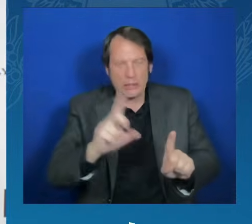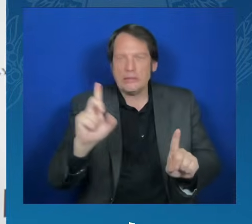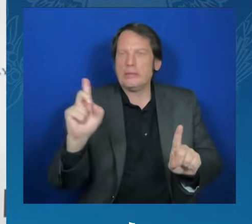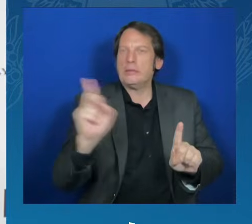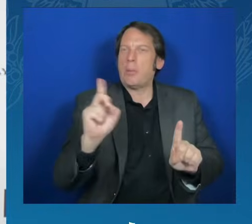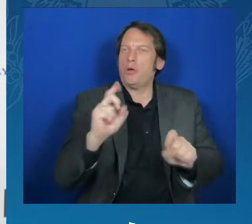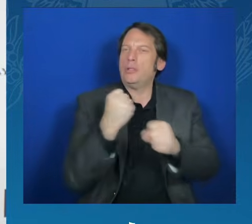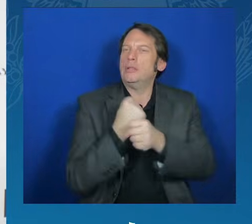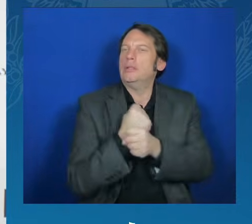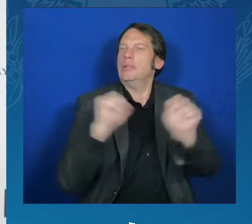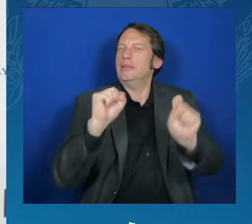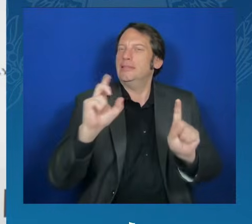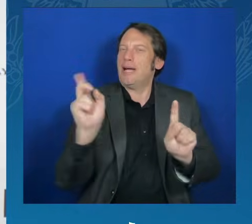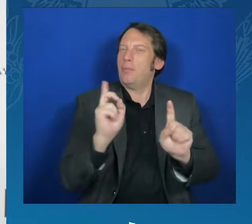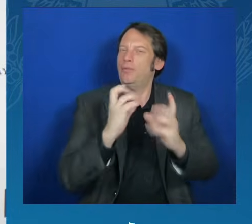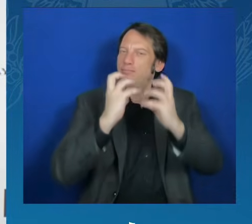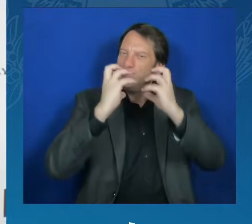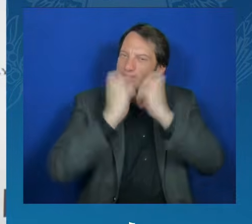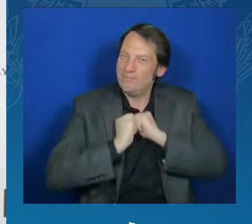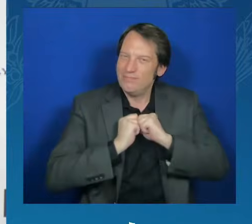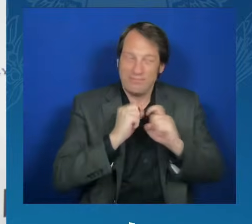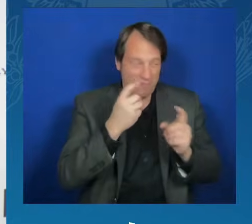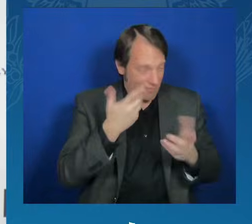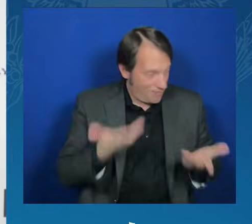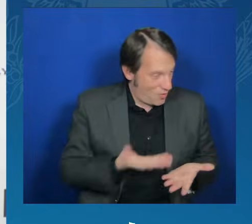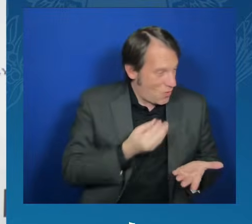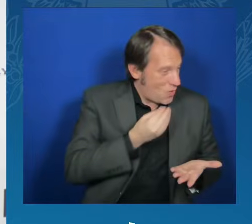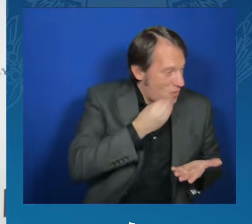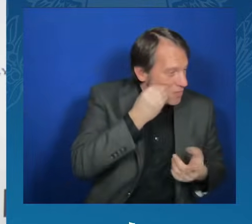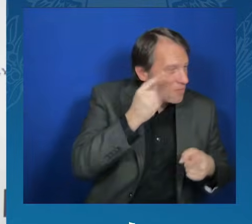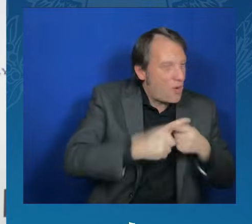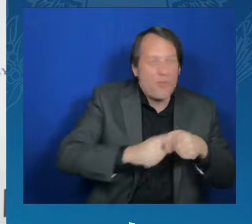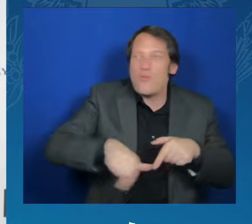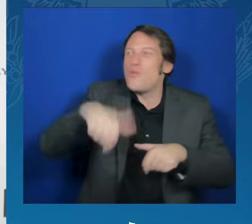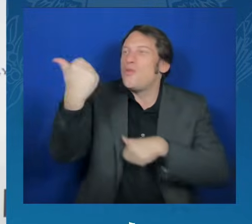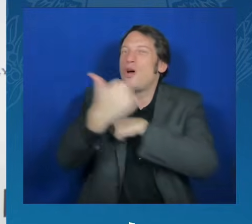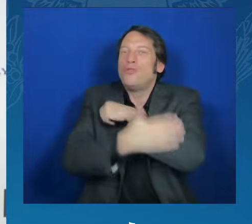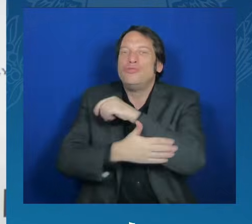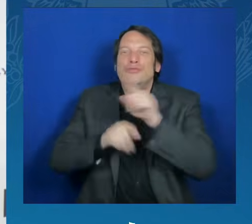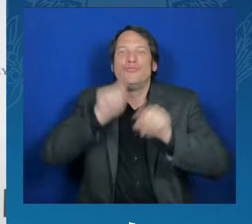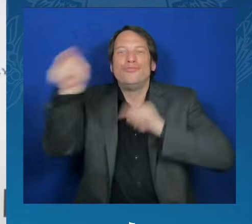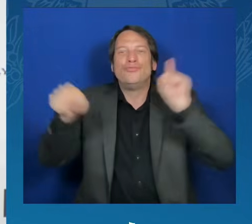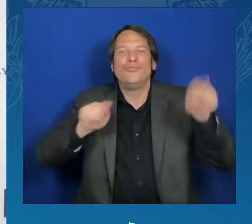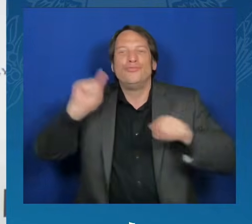and to work with our allies and partners in pursuit of shared goals.